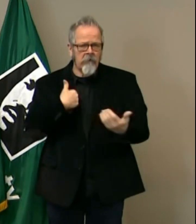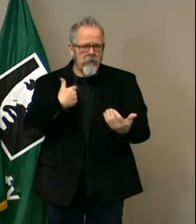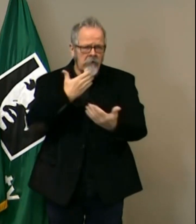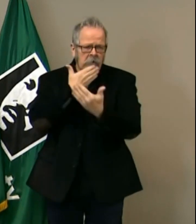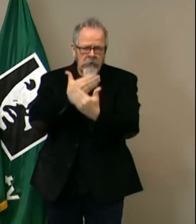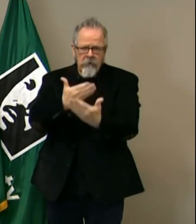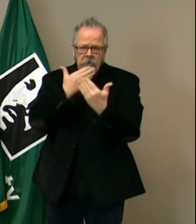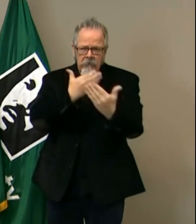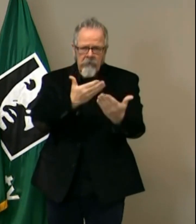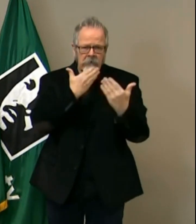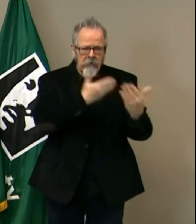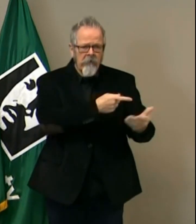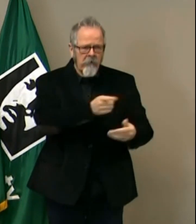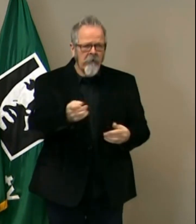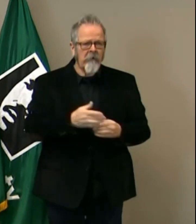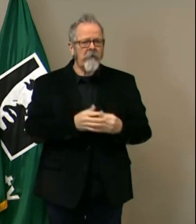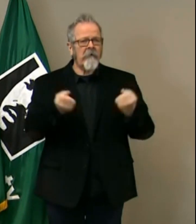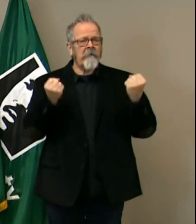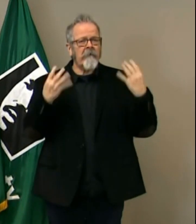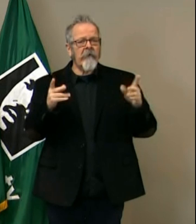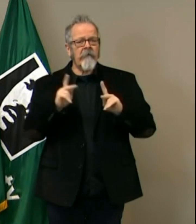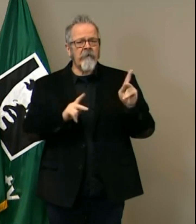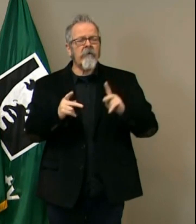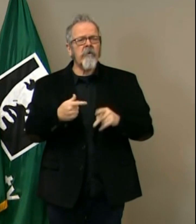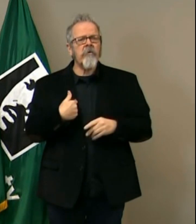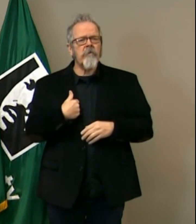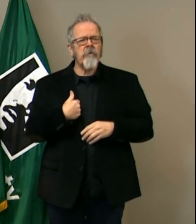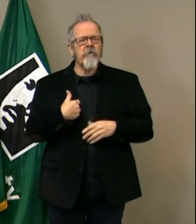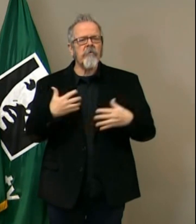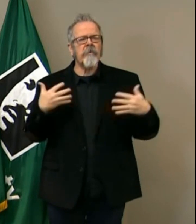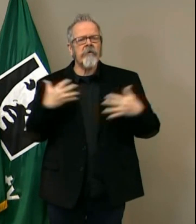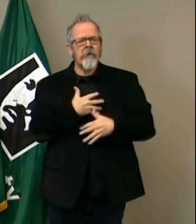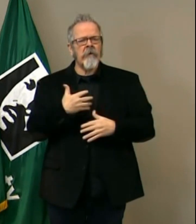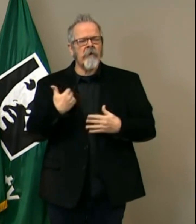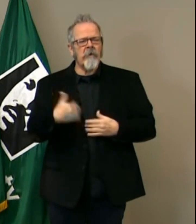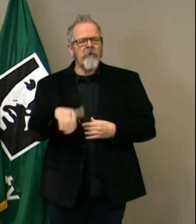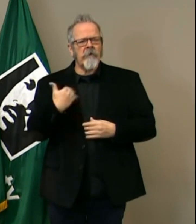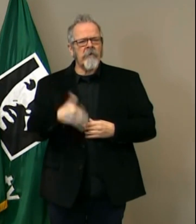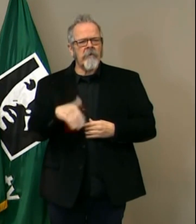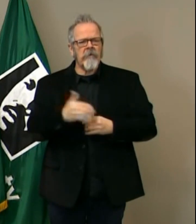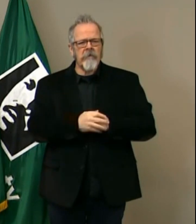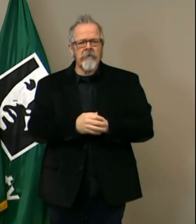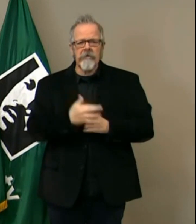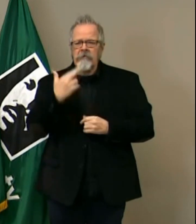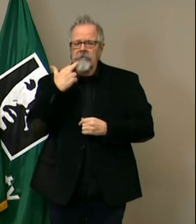entertainment industries back in World War two there was a national push for